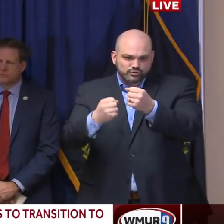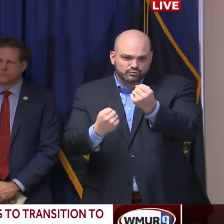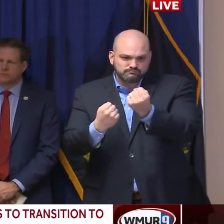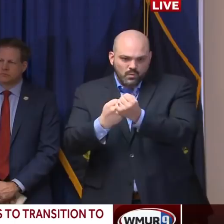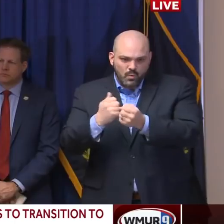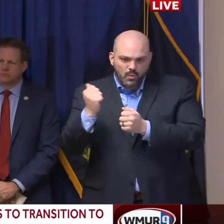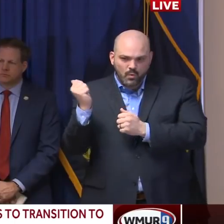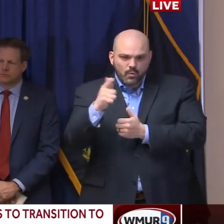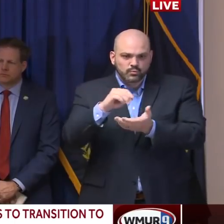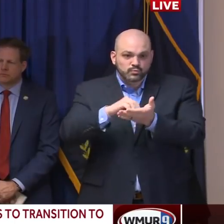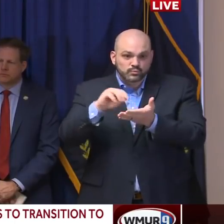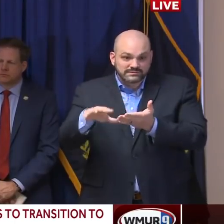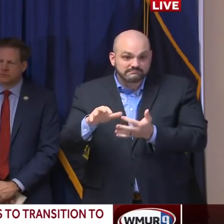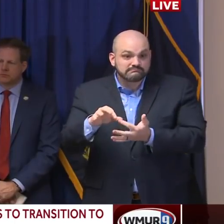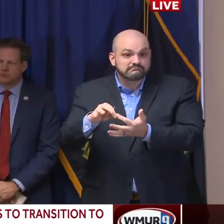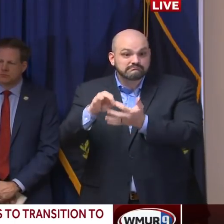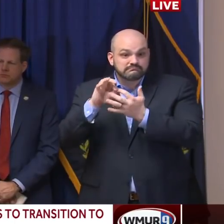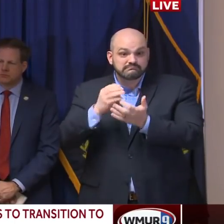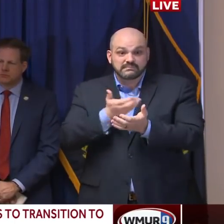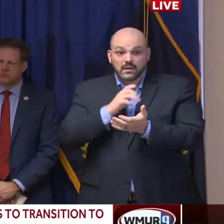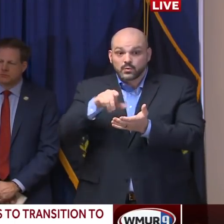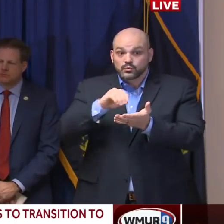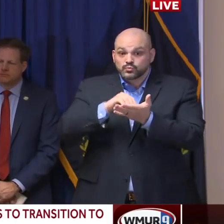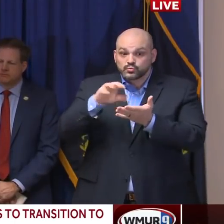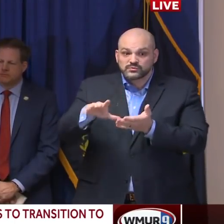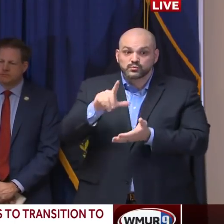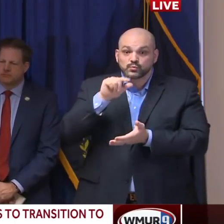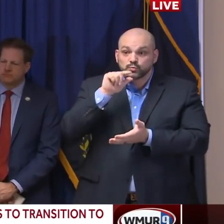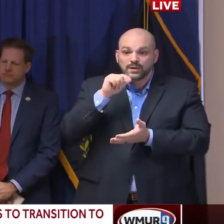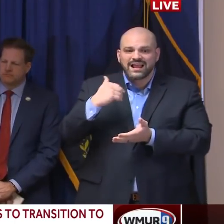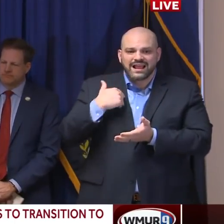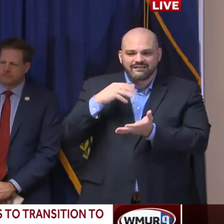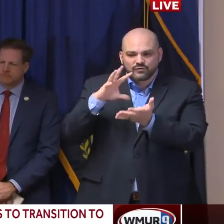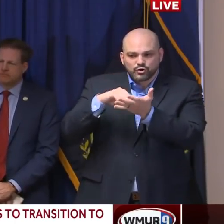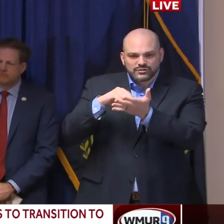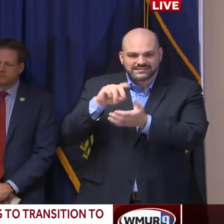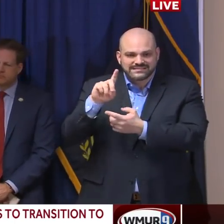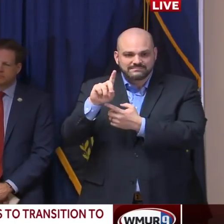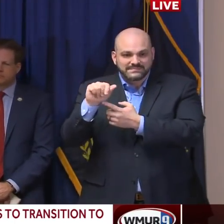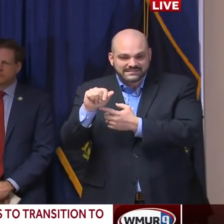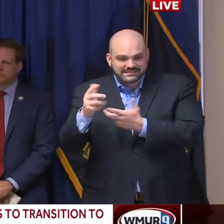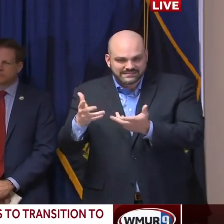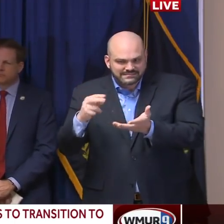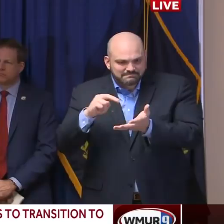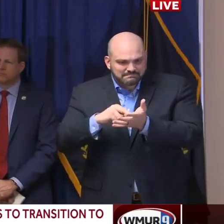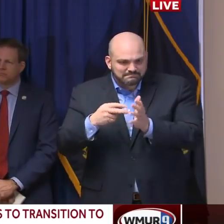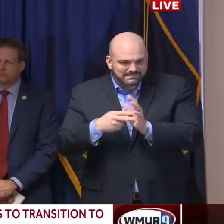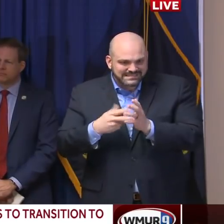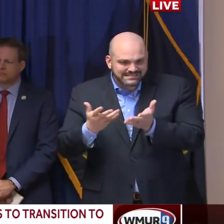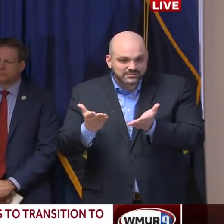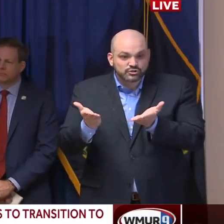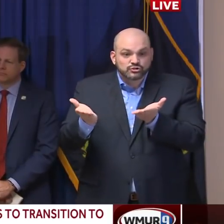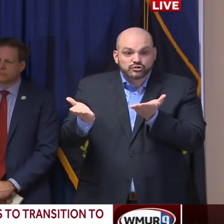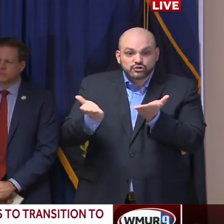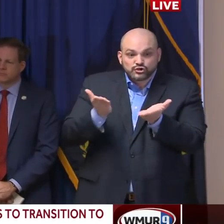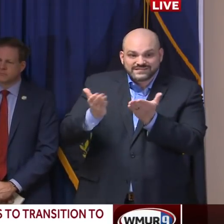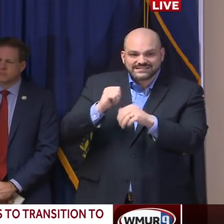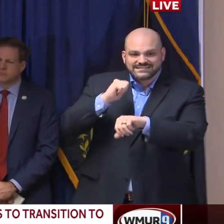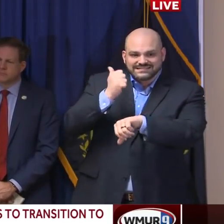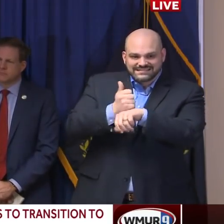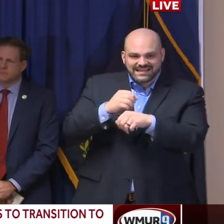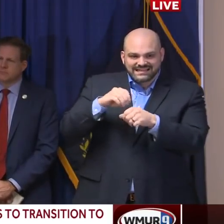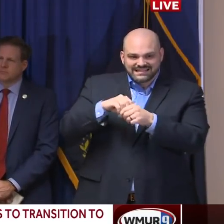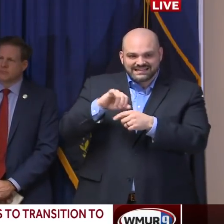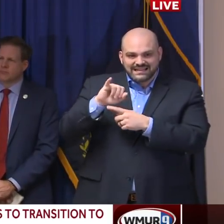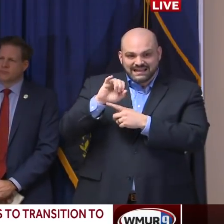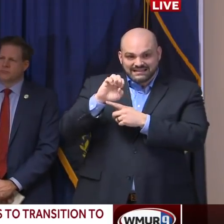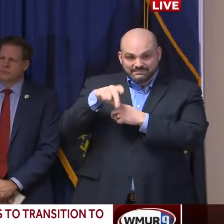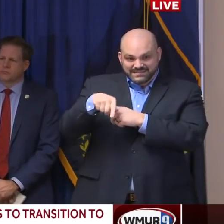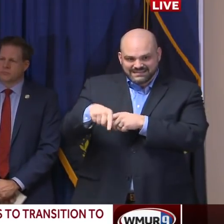WE ARE FINDING WAYS IN ORDER TO BE ABLE TO CONTINUE TO SUPPORT ALL OF OUR STUDENTS, PARTICULARLY OUR STUDENTS THAT MAY HAVE A LEARNING DISABILITY.